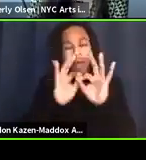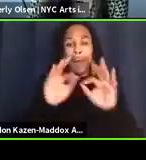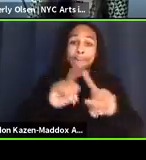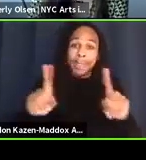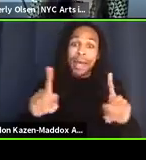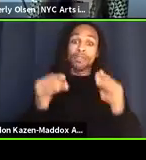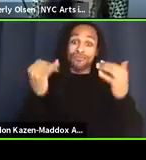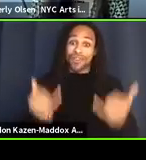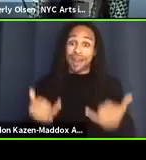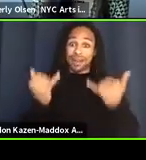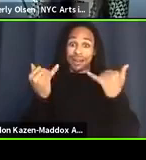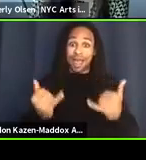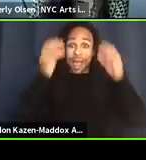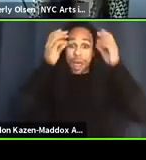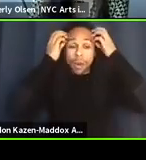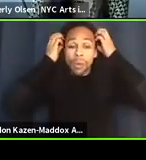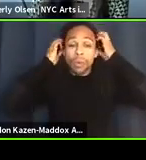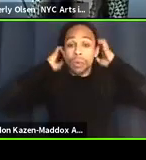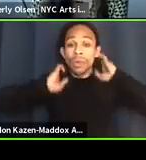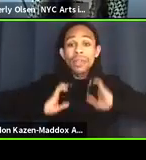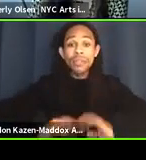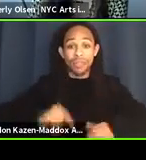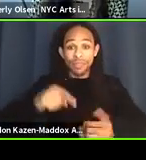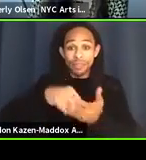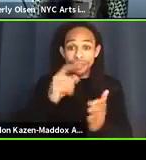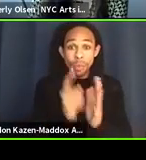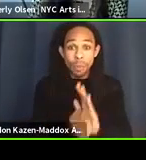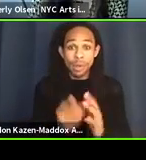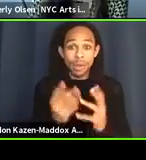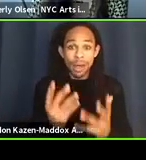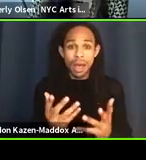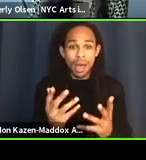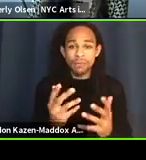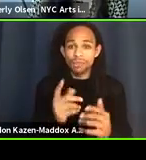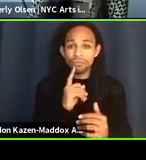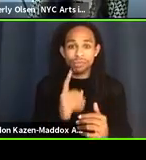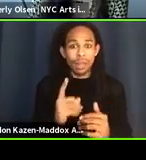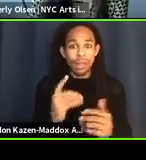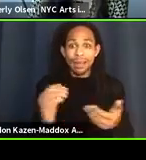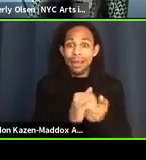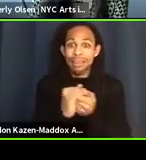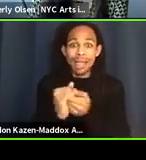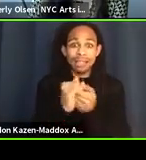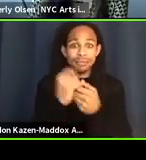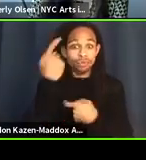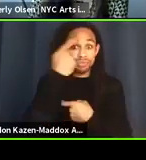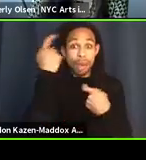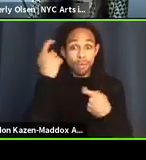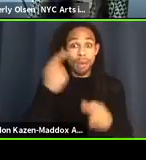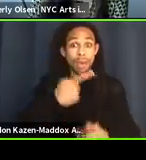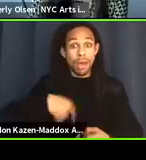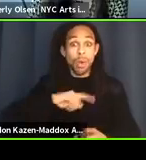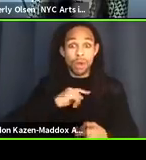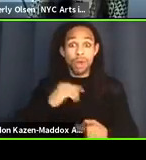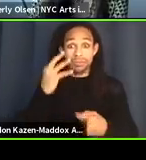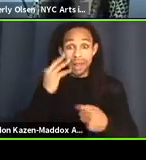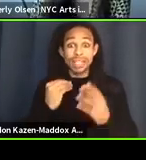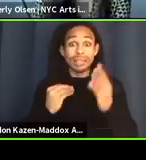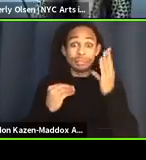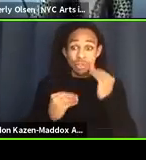education at home, arts education as whether or not it is essential, I think that is one